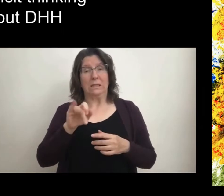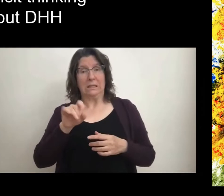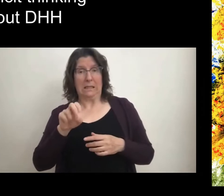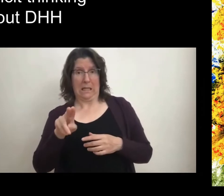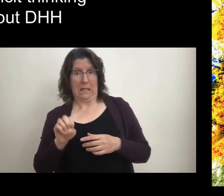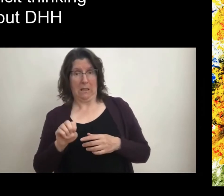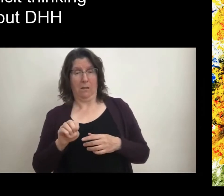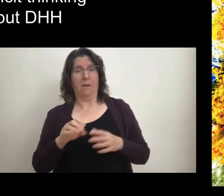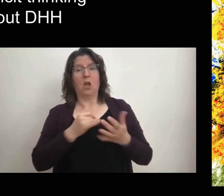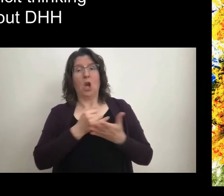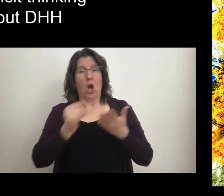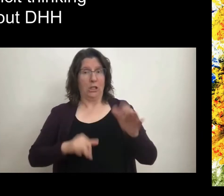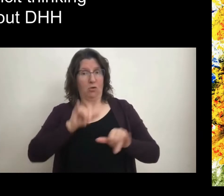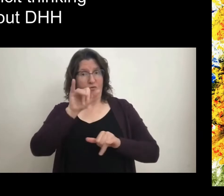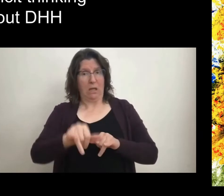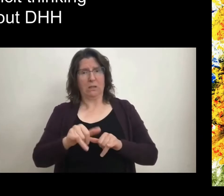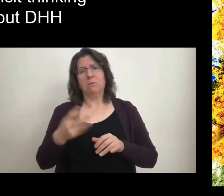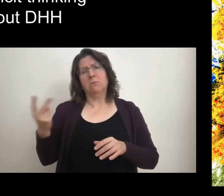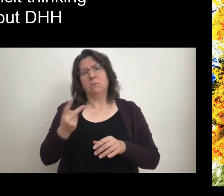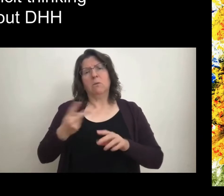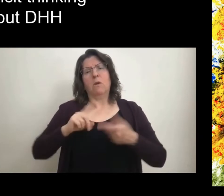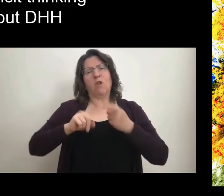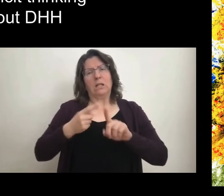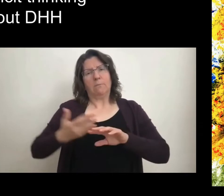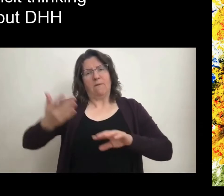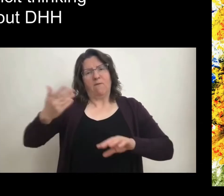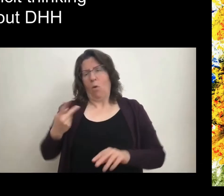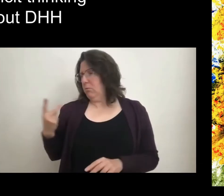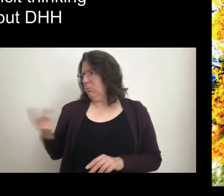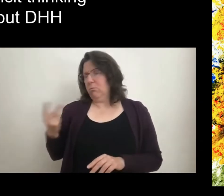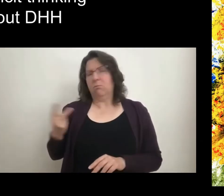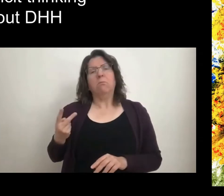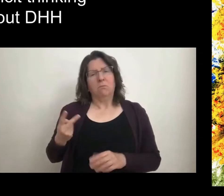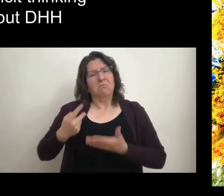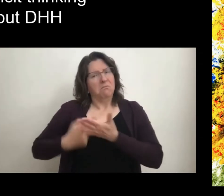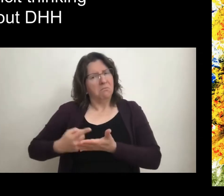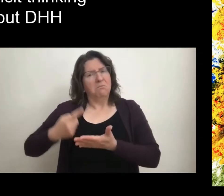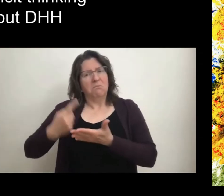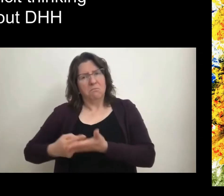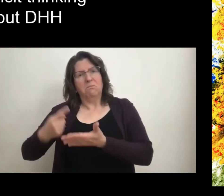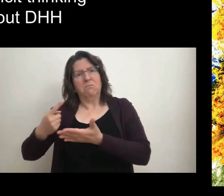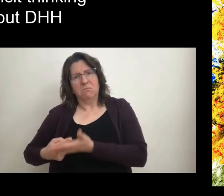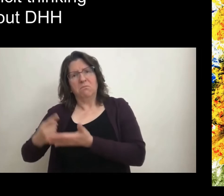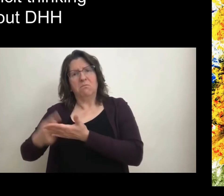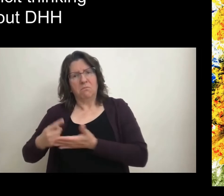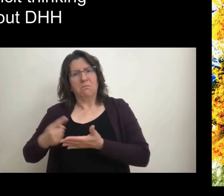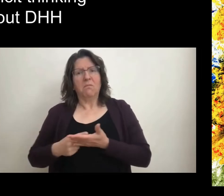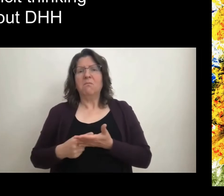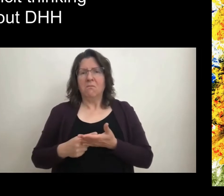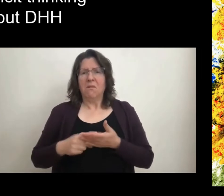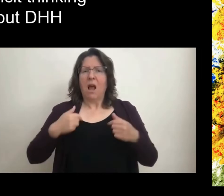I should mention that Chrystene and I had just been friends up until I started my PhD.